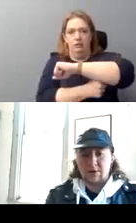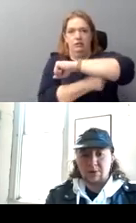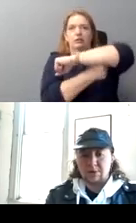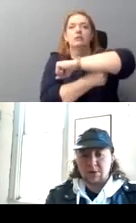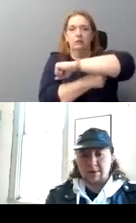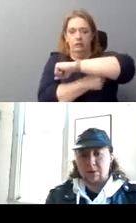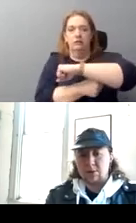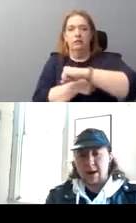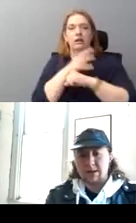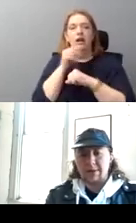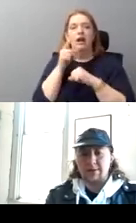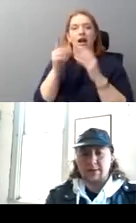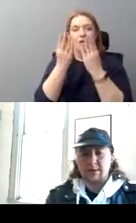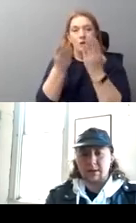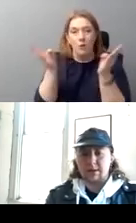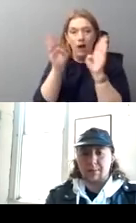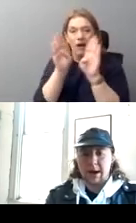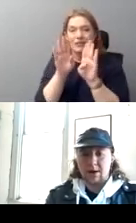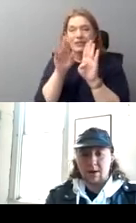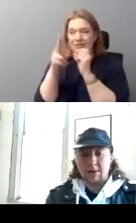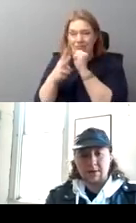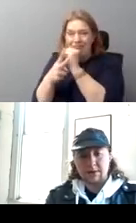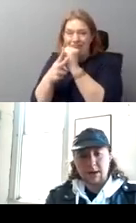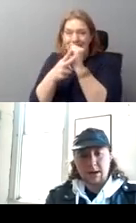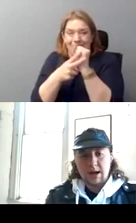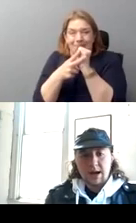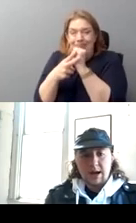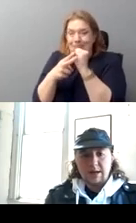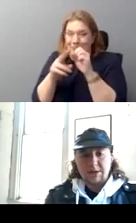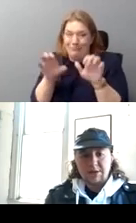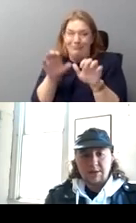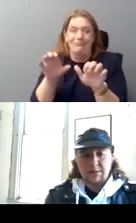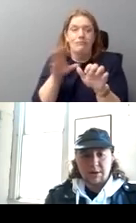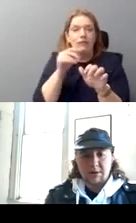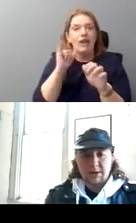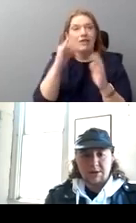as preserving the cracked and peeling ceiling in the back office. In addition to this preservation,